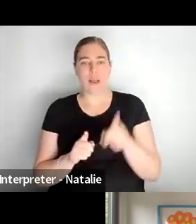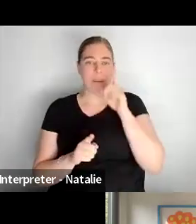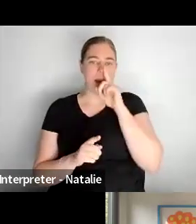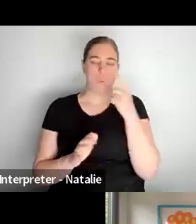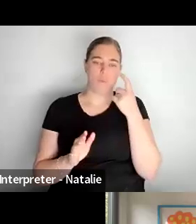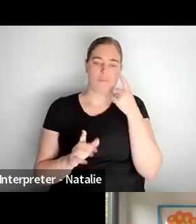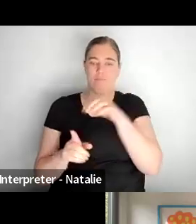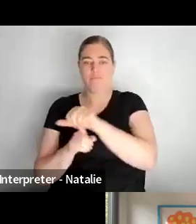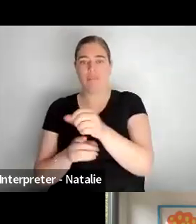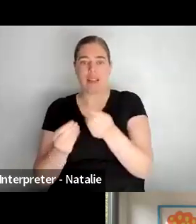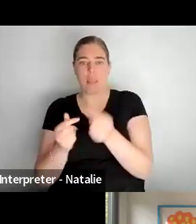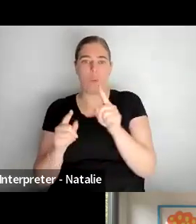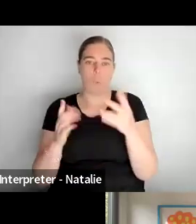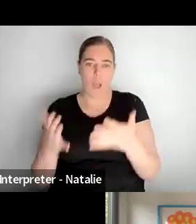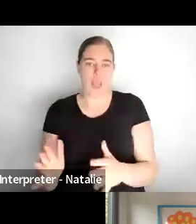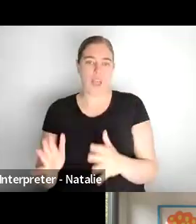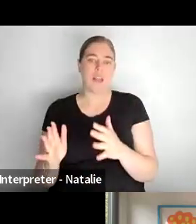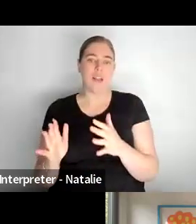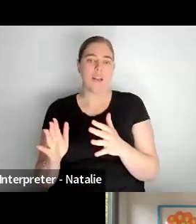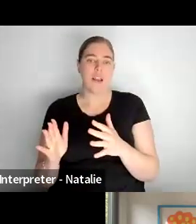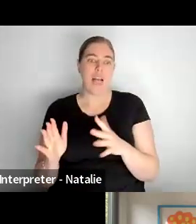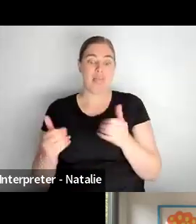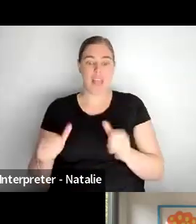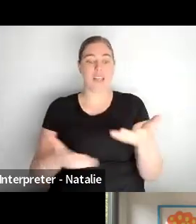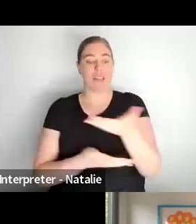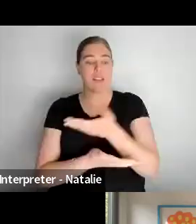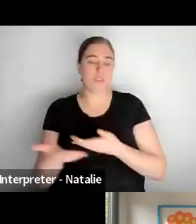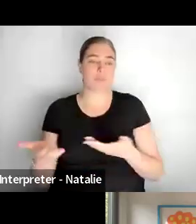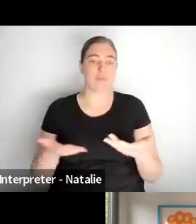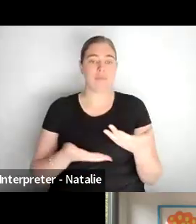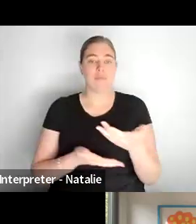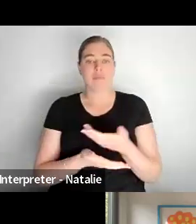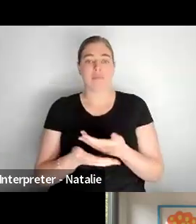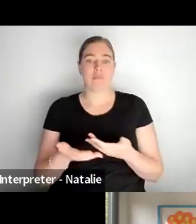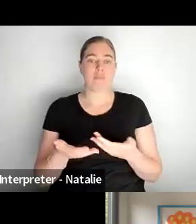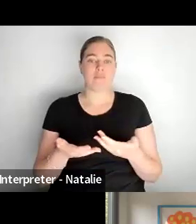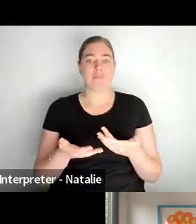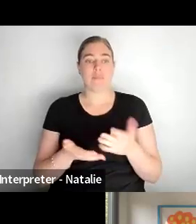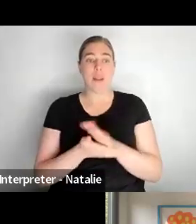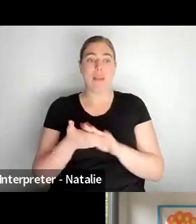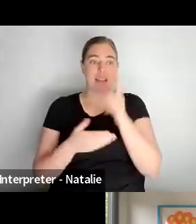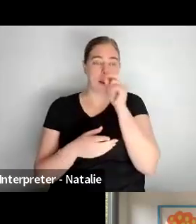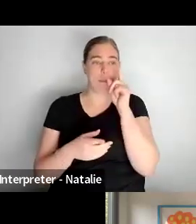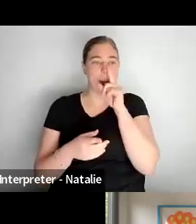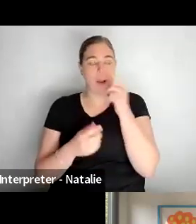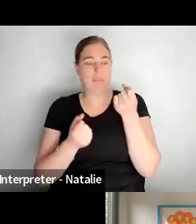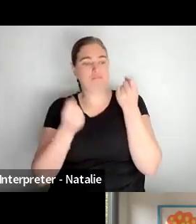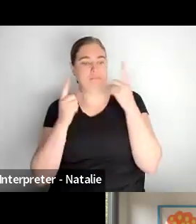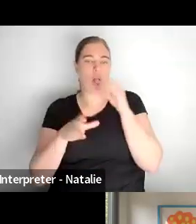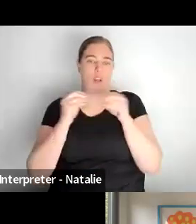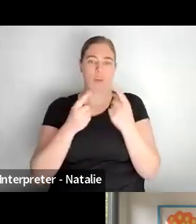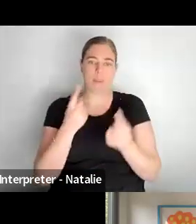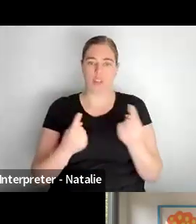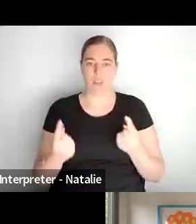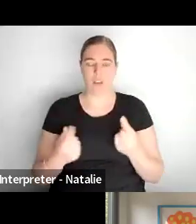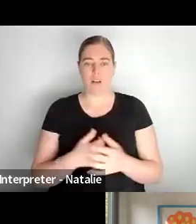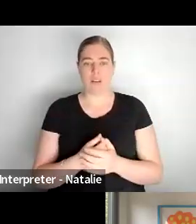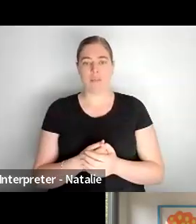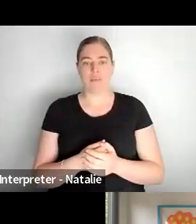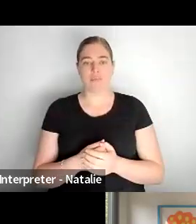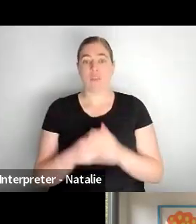and then people are brought up to speed a bit with cultural things - or anything